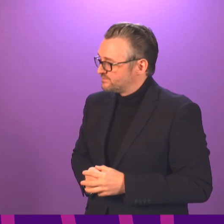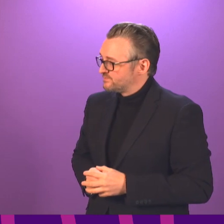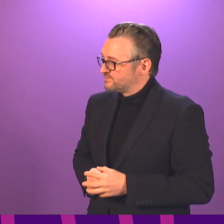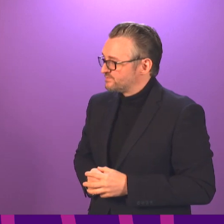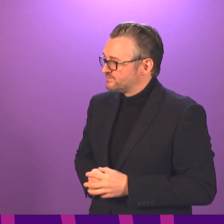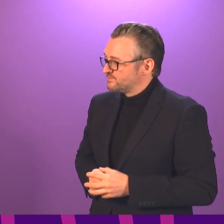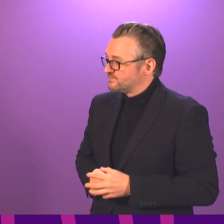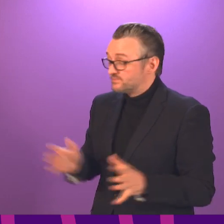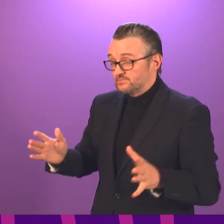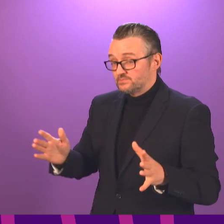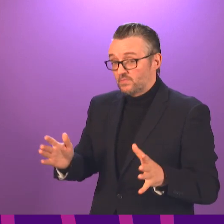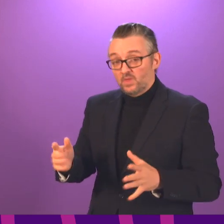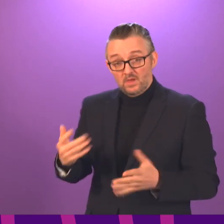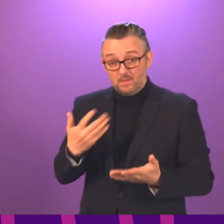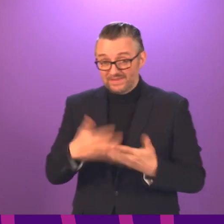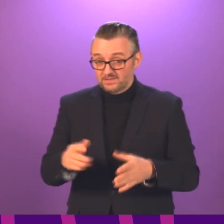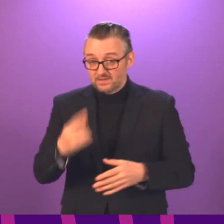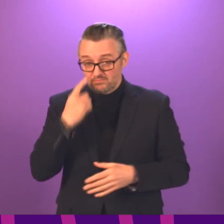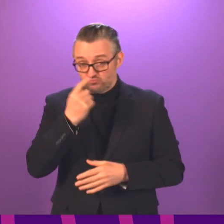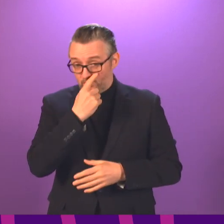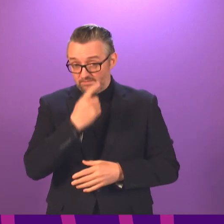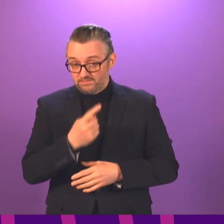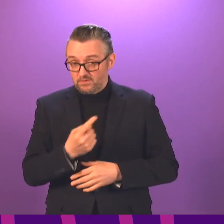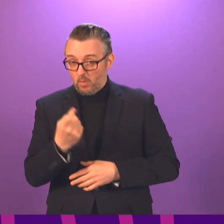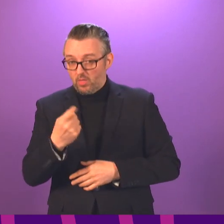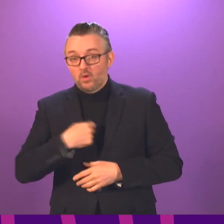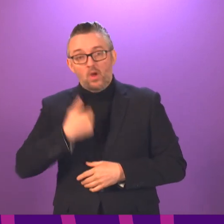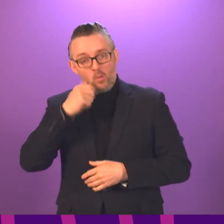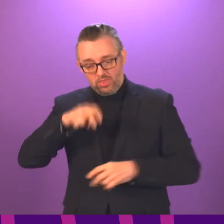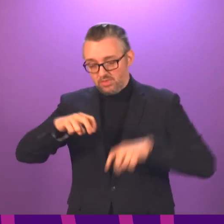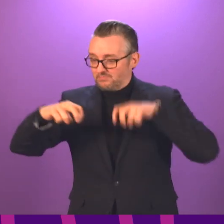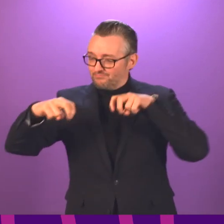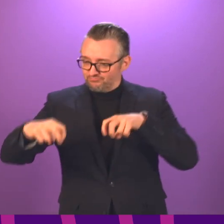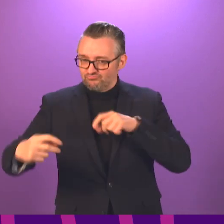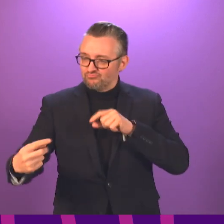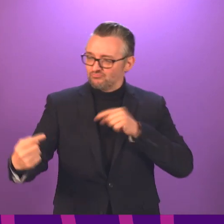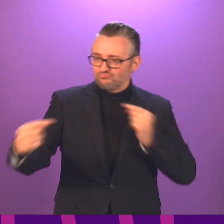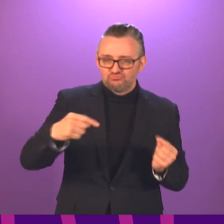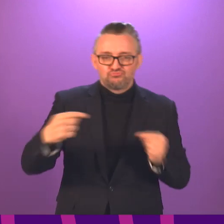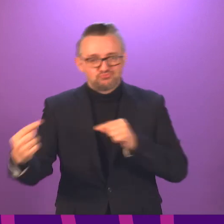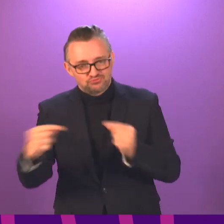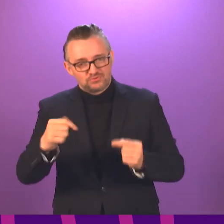Anas and I will not just face off across the chamber as respective leaders of our parties,